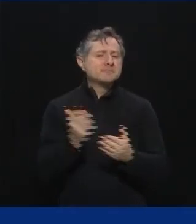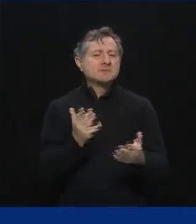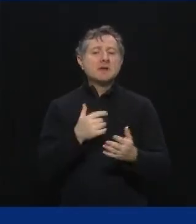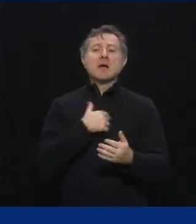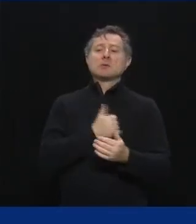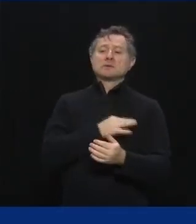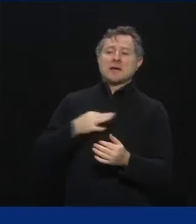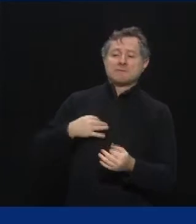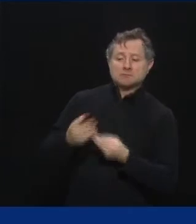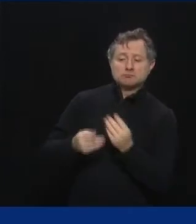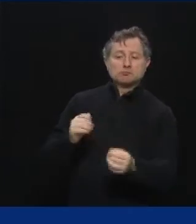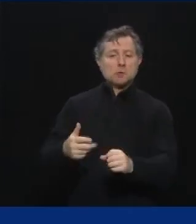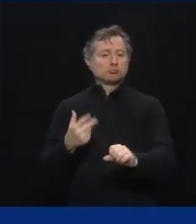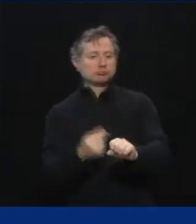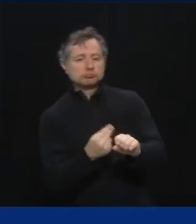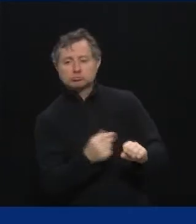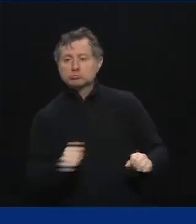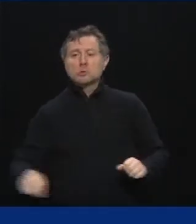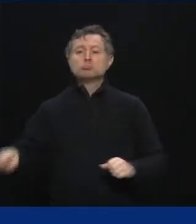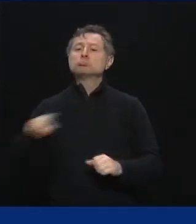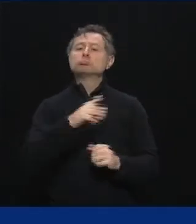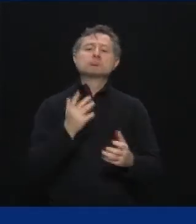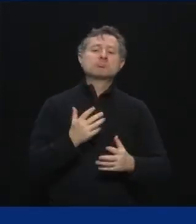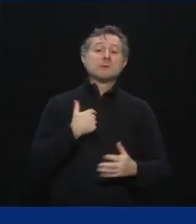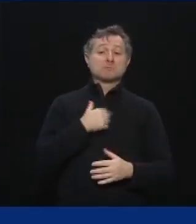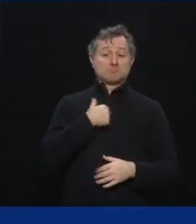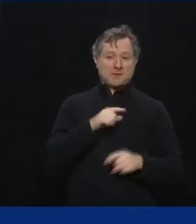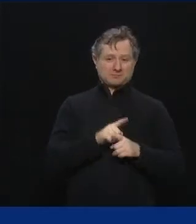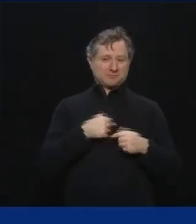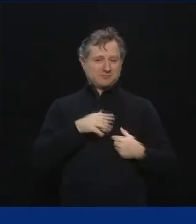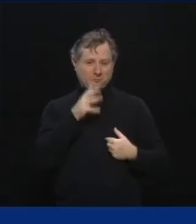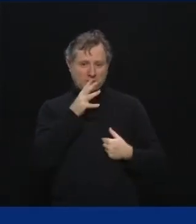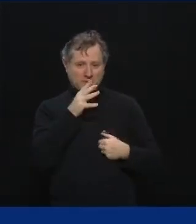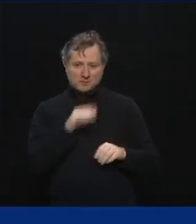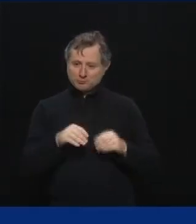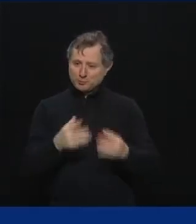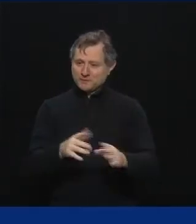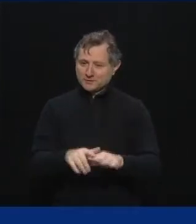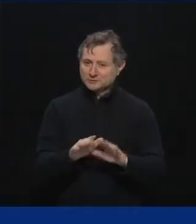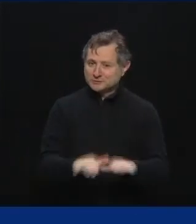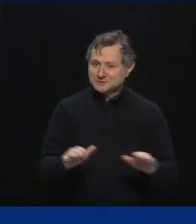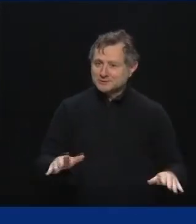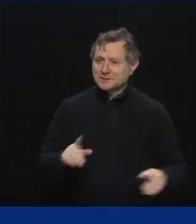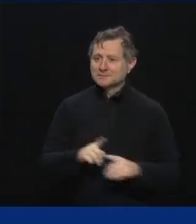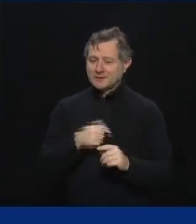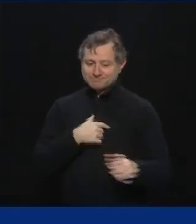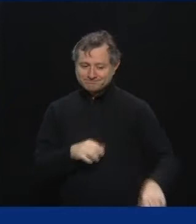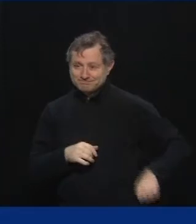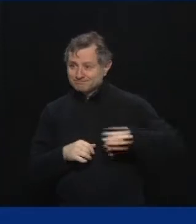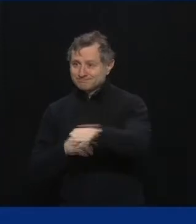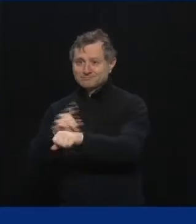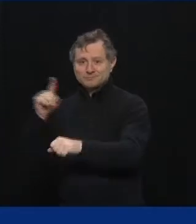WE'LL WORK WITH THEM TO HAVE EVERYTHING THEY NEED AND IF THEY HAVE ADDITIONAL STAFFING BROUGHT IN. I ANTICIPATE AS A MOM WHO TOOK